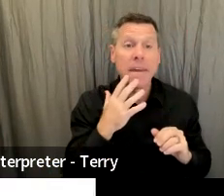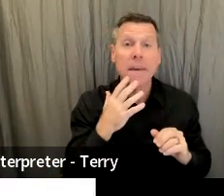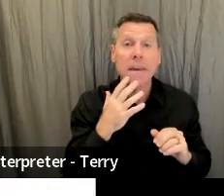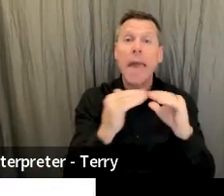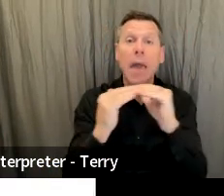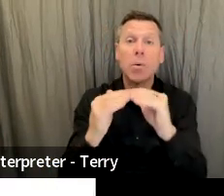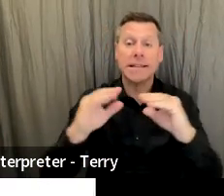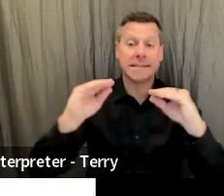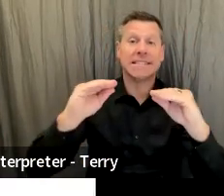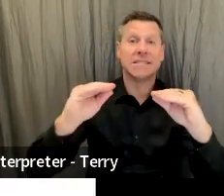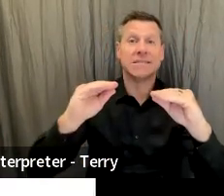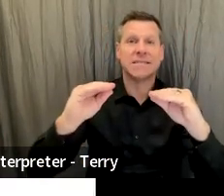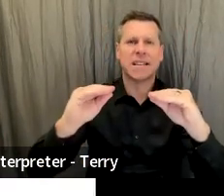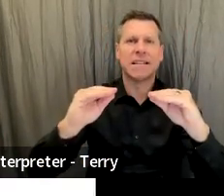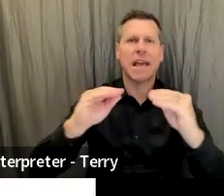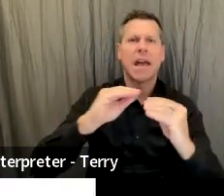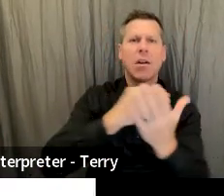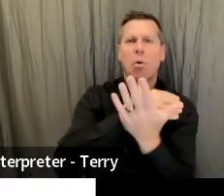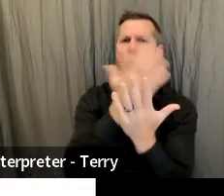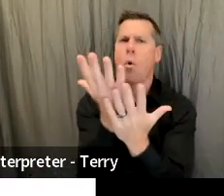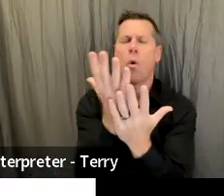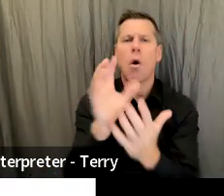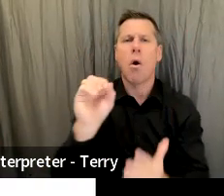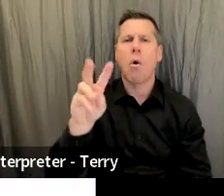it has a six definition of equity